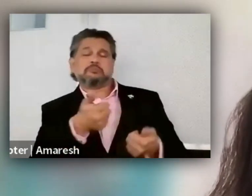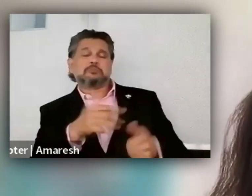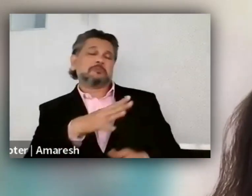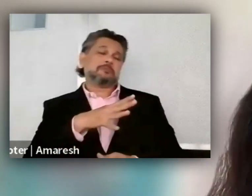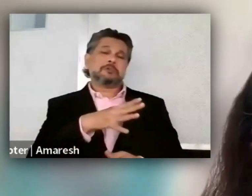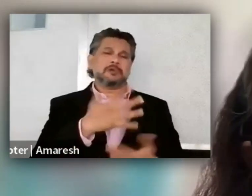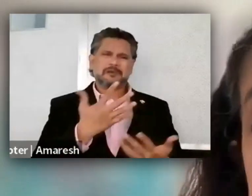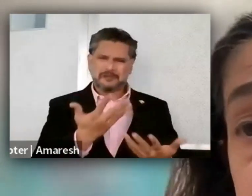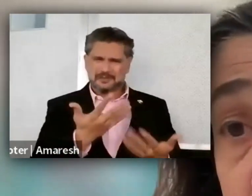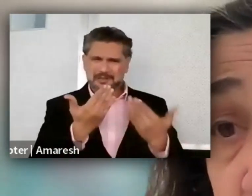Or what do we do?